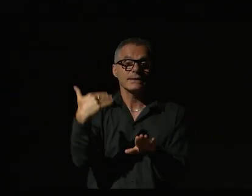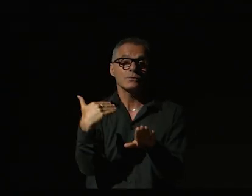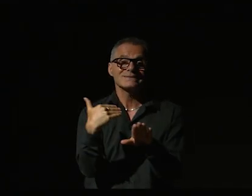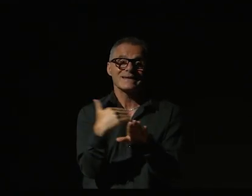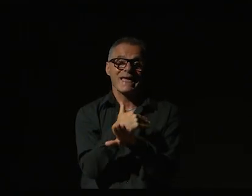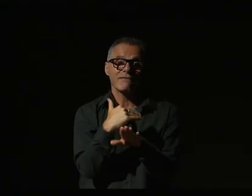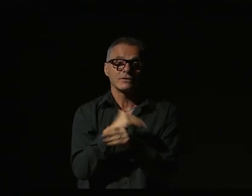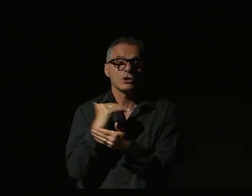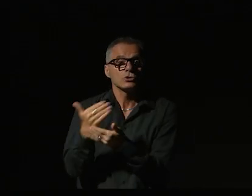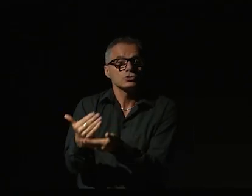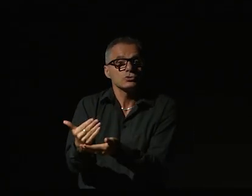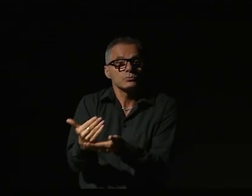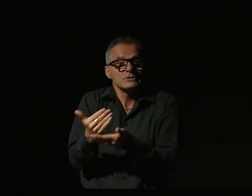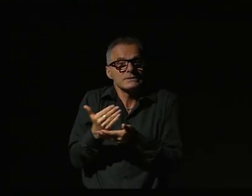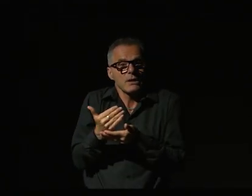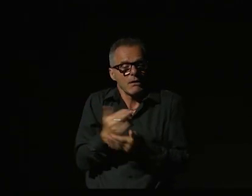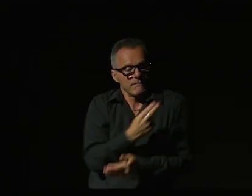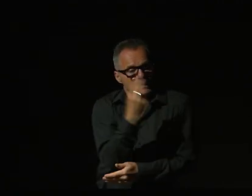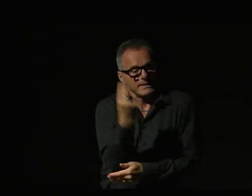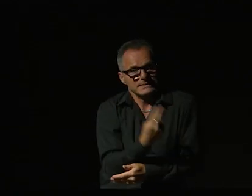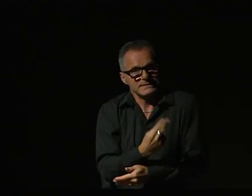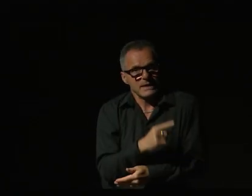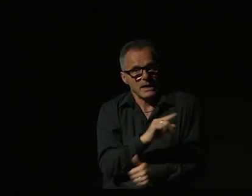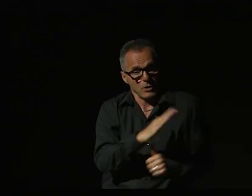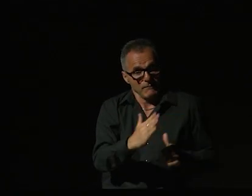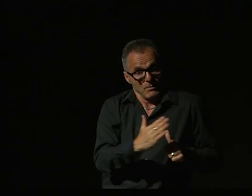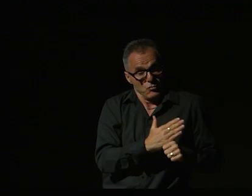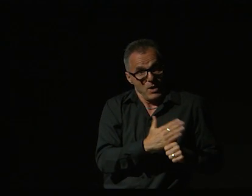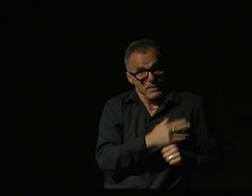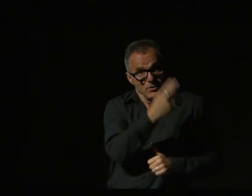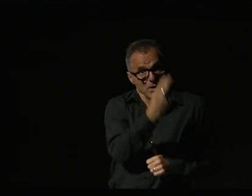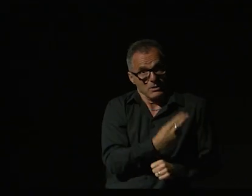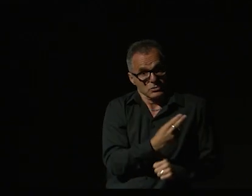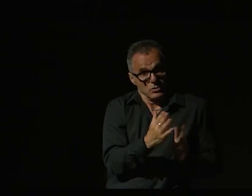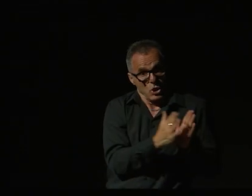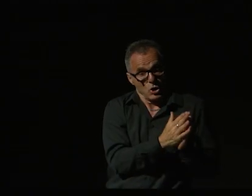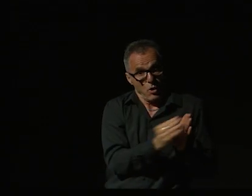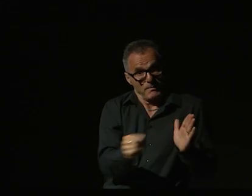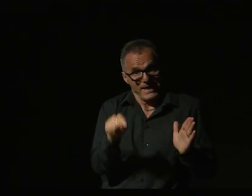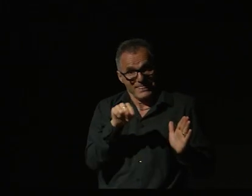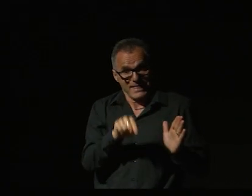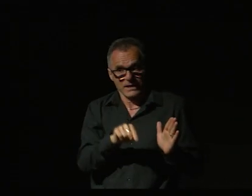to preserve the design of this primary cartoon, copy it to create a tool